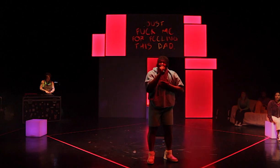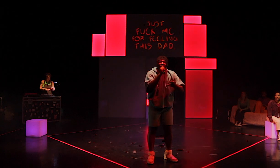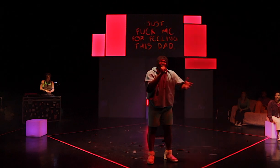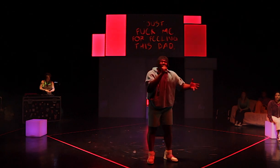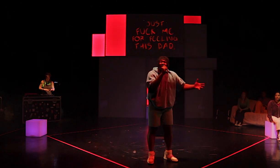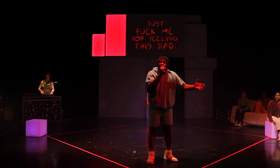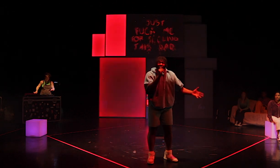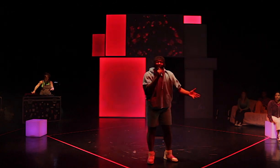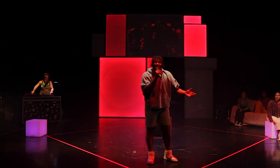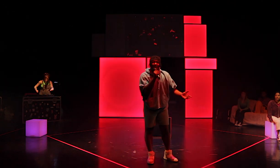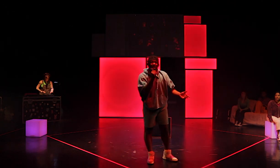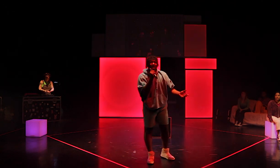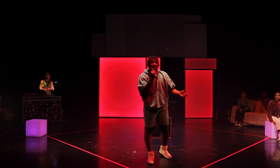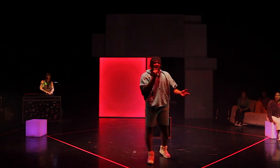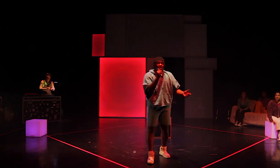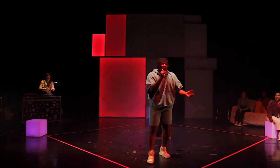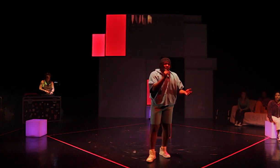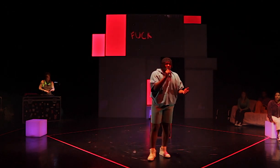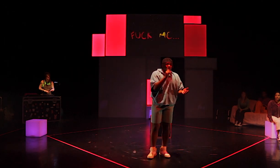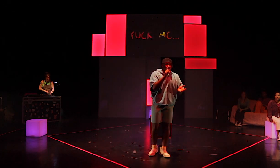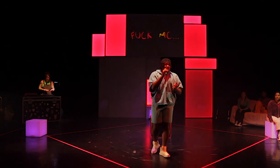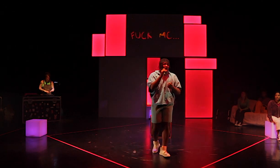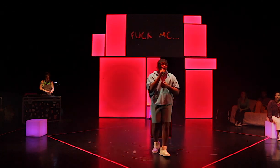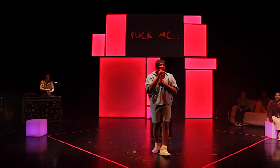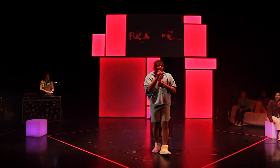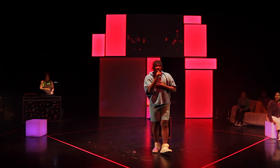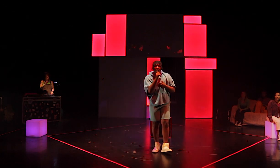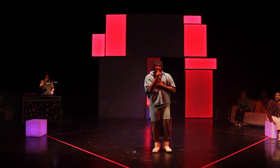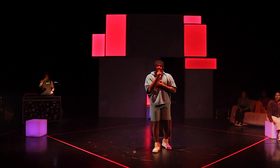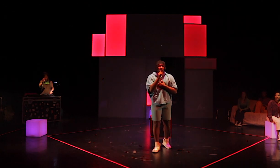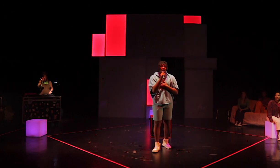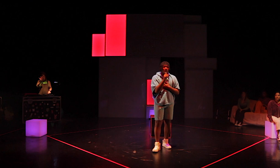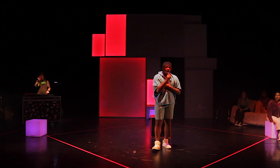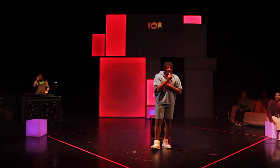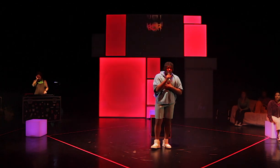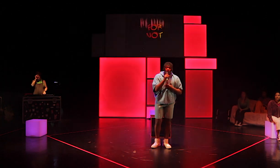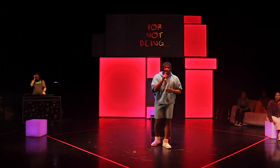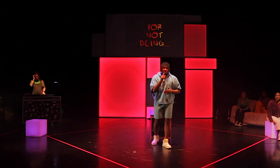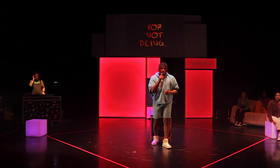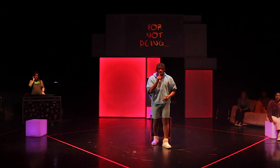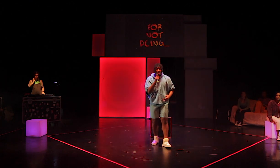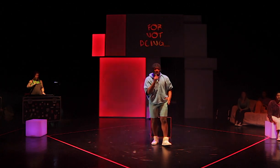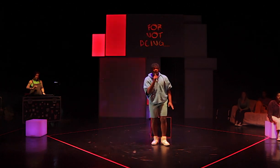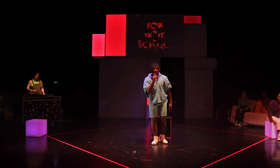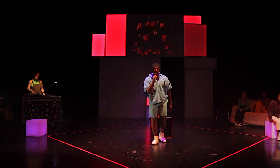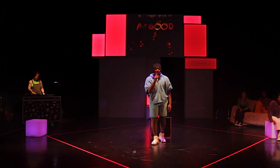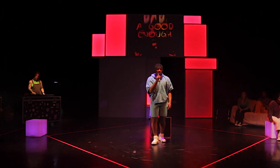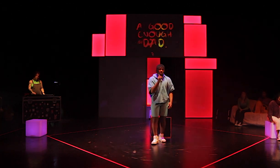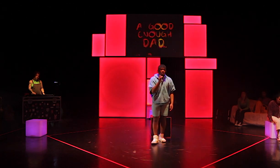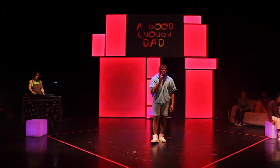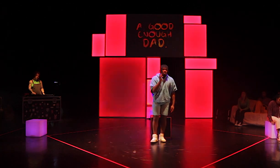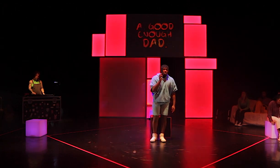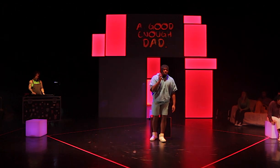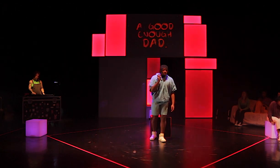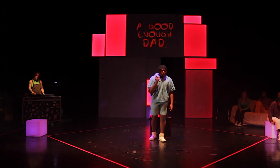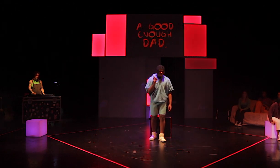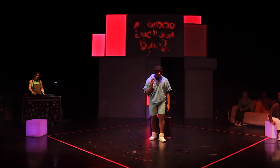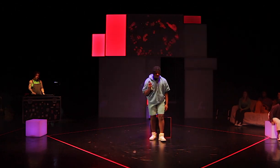Fuck religions that hate! Fuck getting high to numb the pain! Fuck this country and